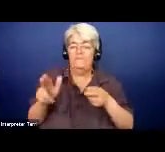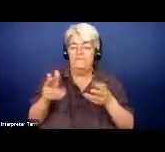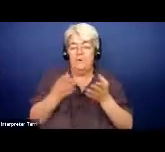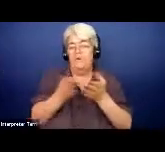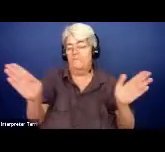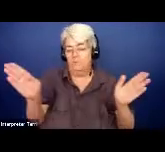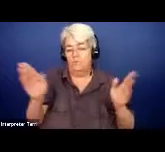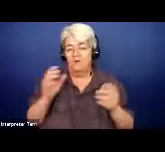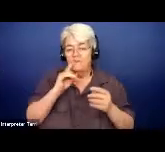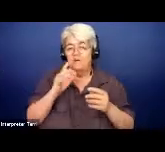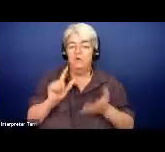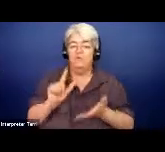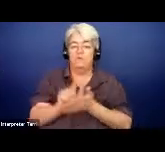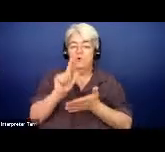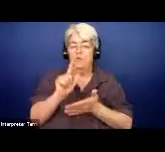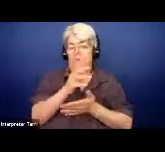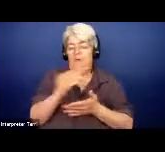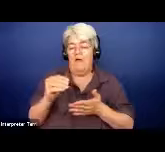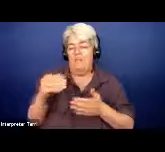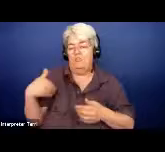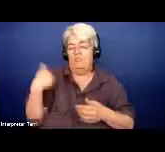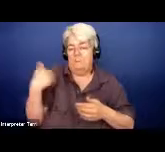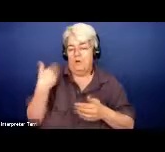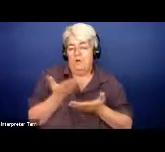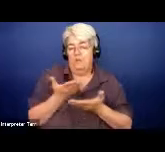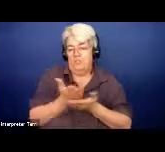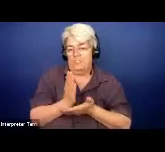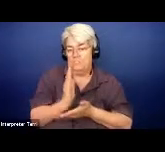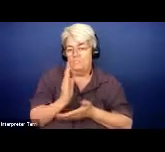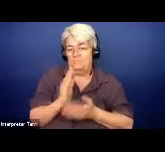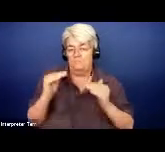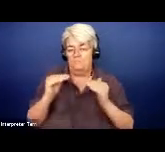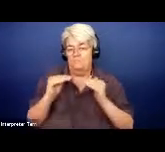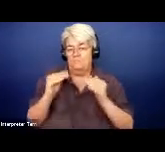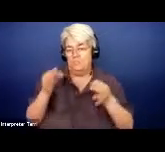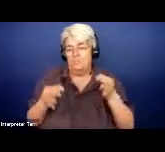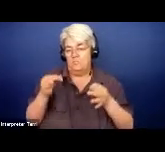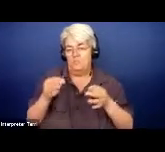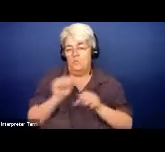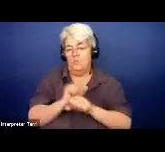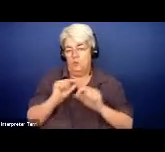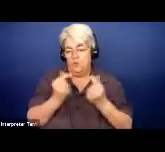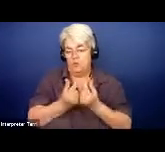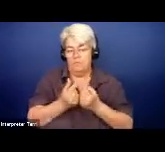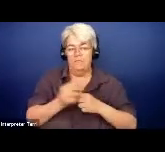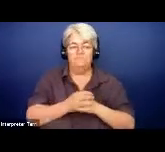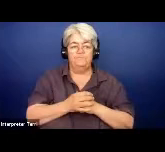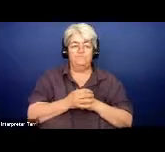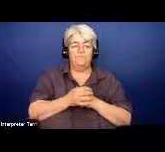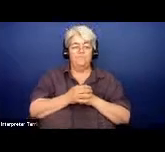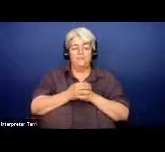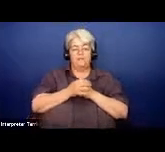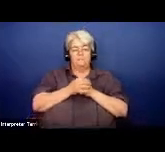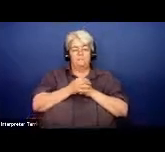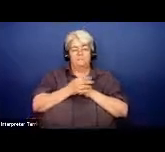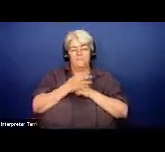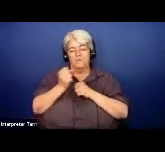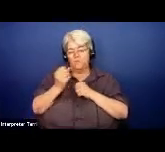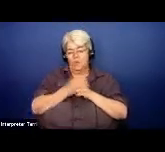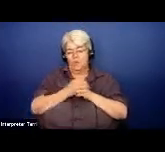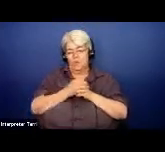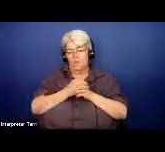and juvenile justice work groups and some of the highlights that have come out of this.